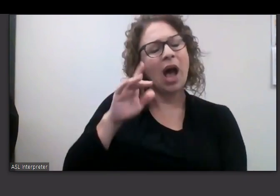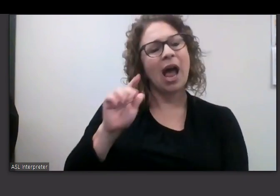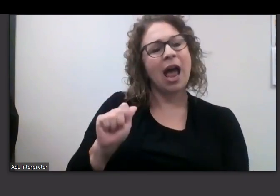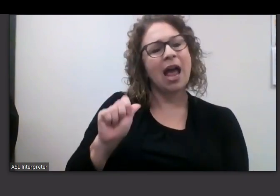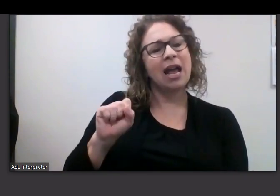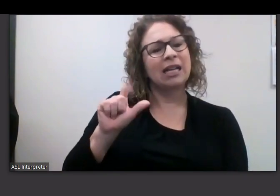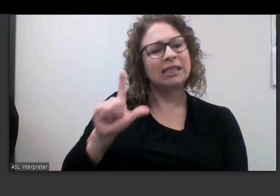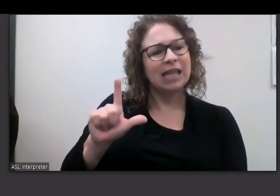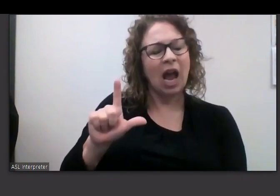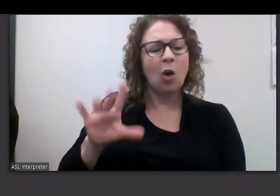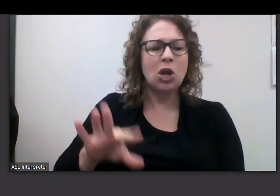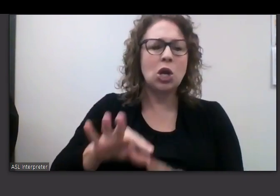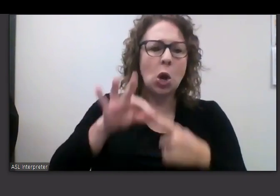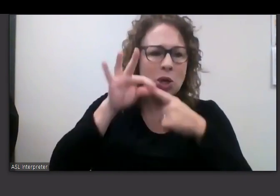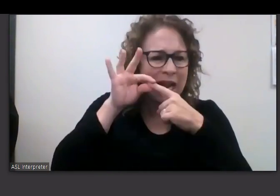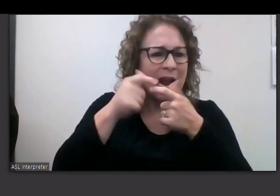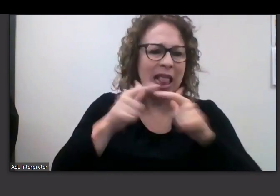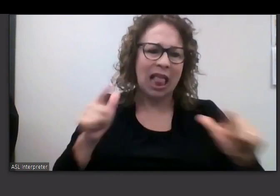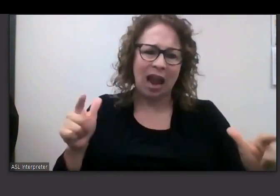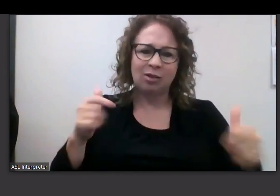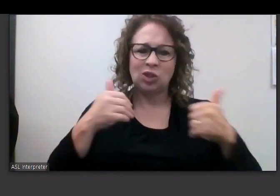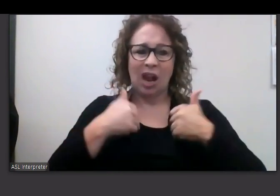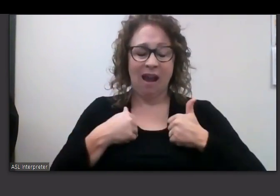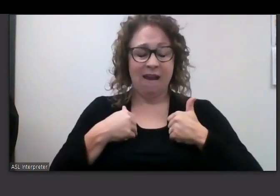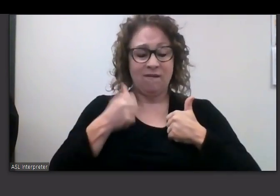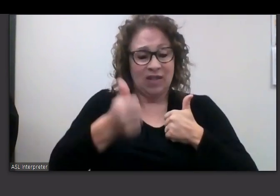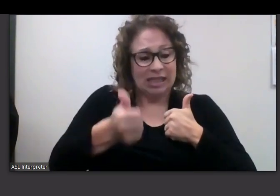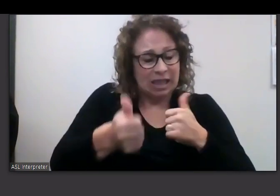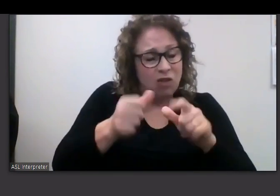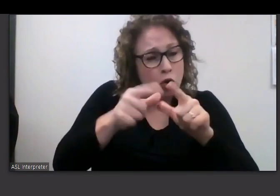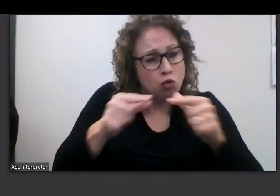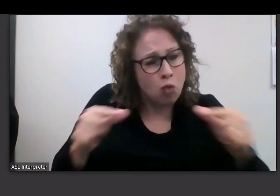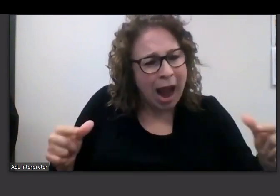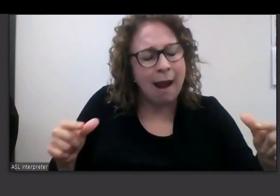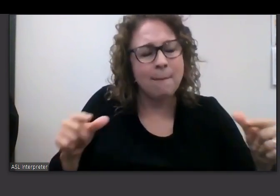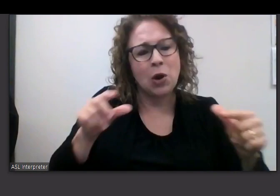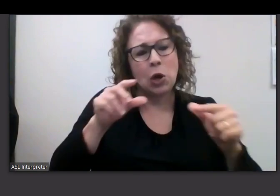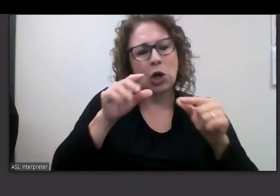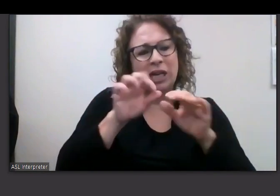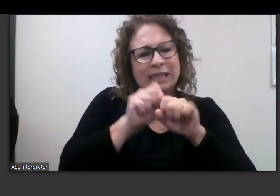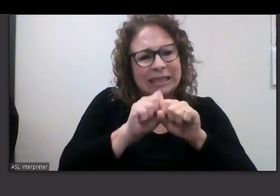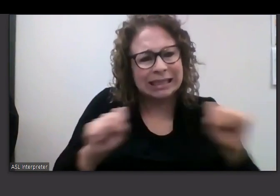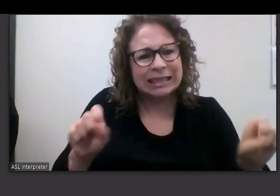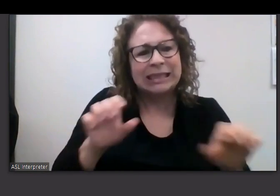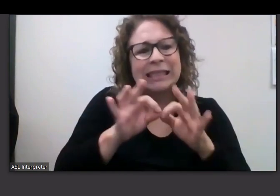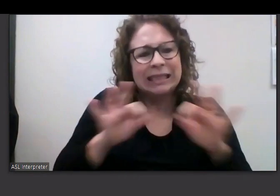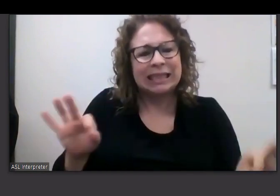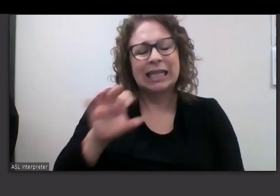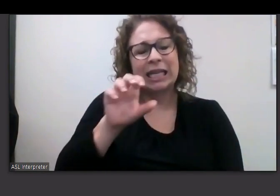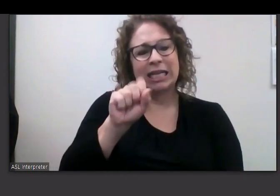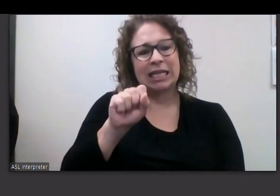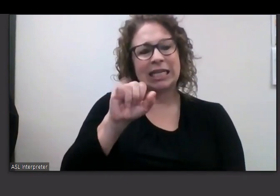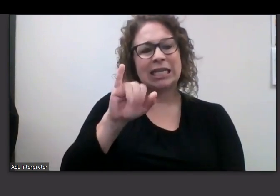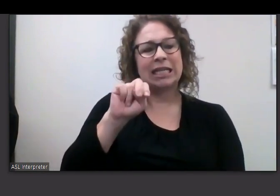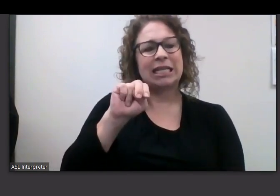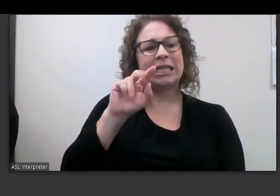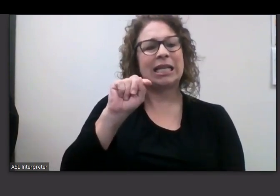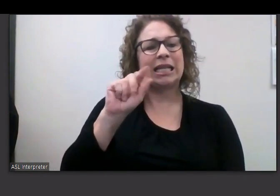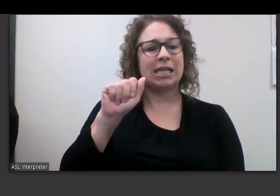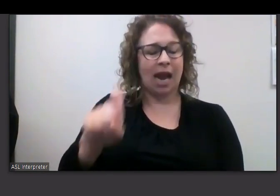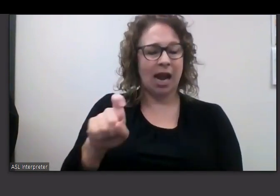with its own grammar and syntax that includes many non manual markers like facial expressions.